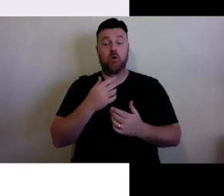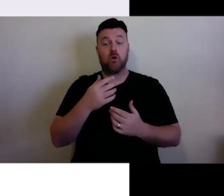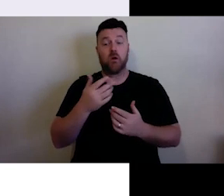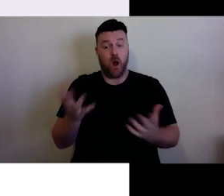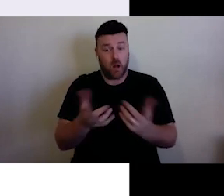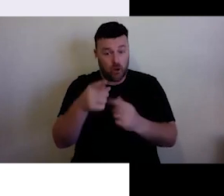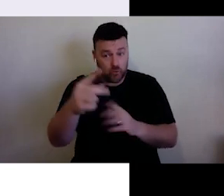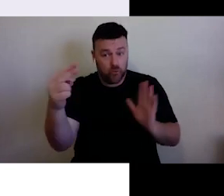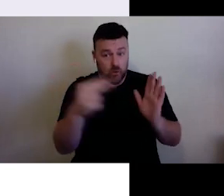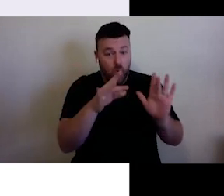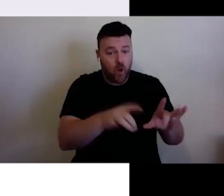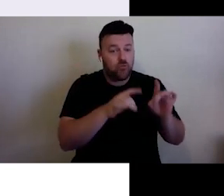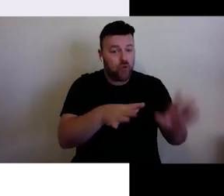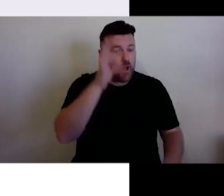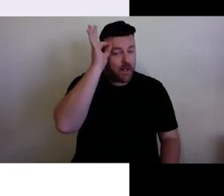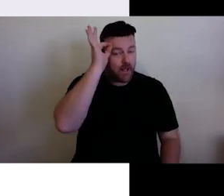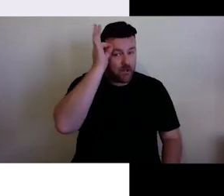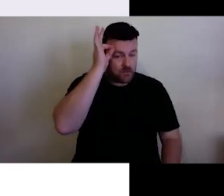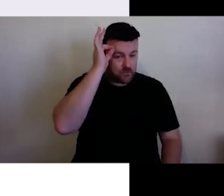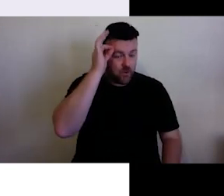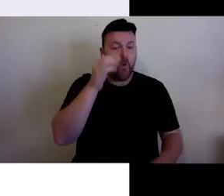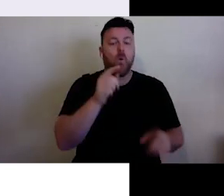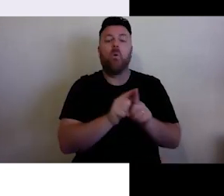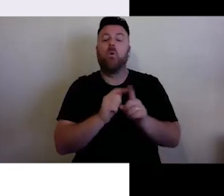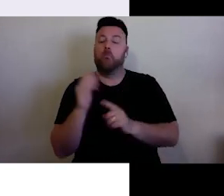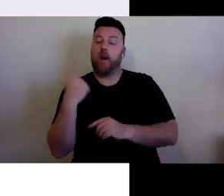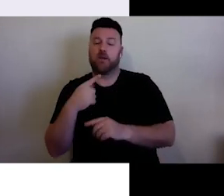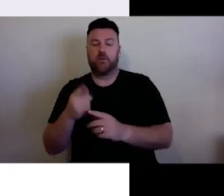the True Track 10 steps I showed you, and think about how the project